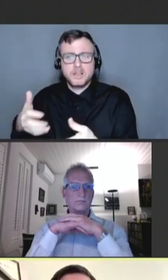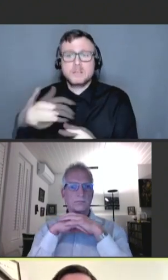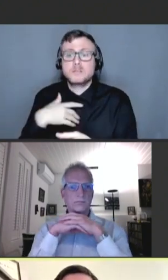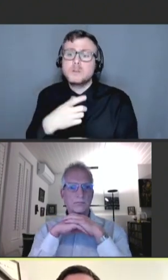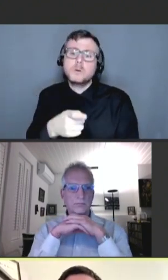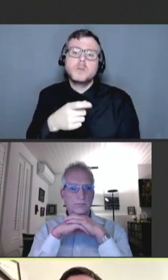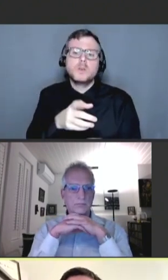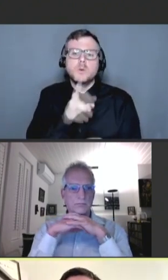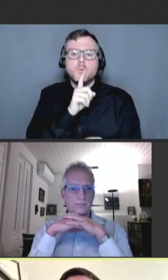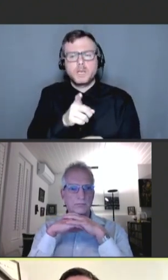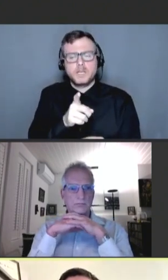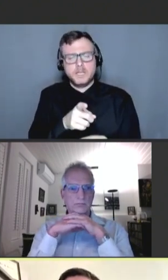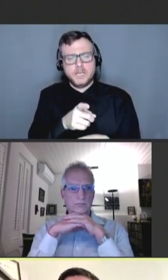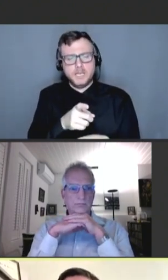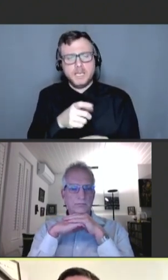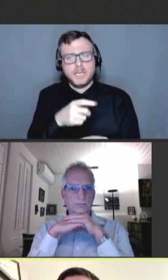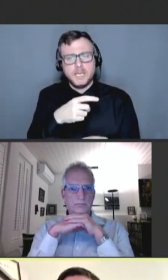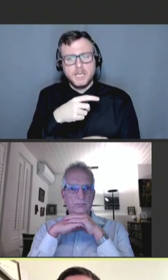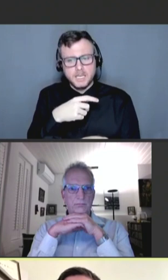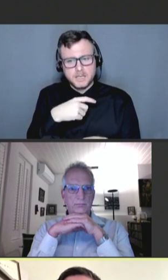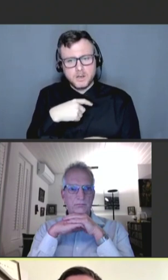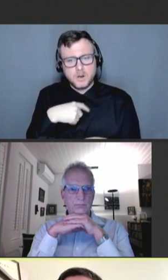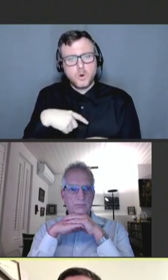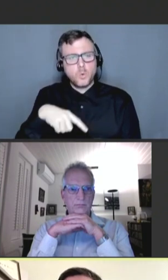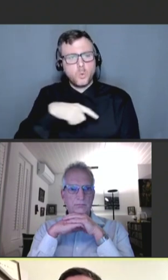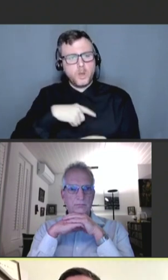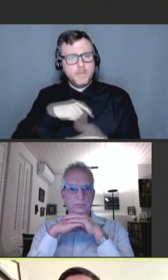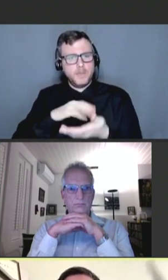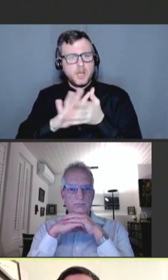in this pandemic is really patients emerged as partners. You know, they actually -- in a lot of